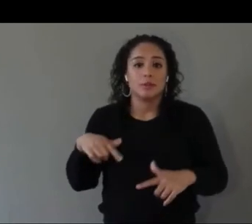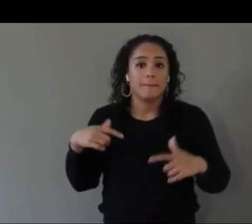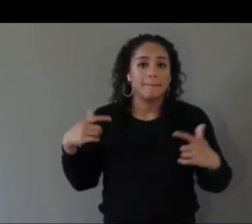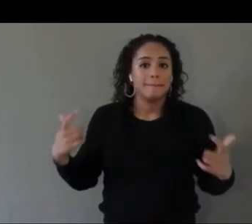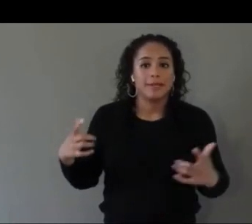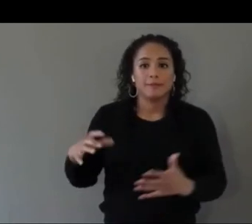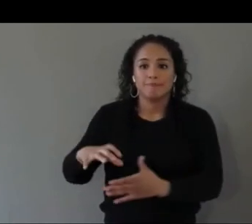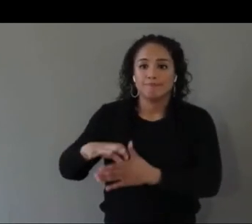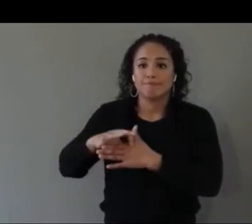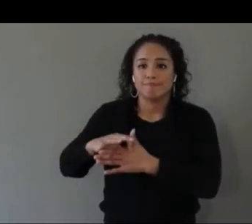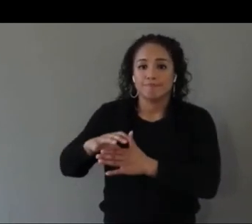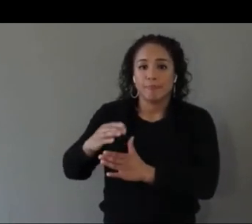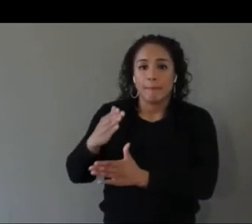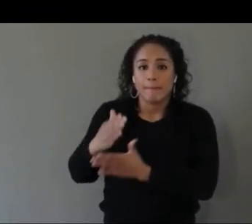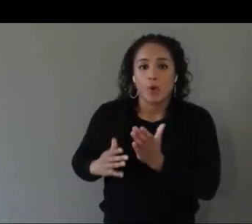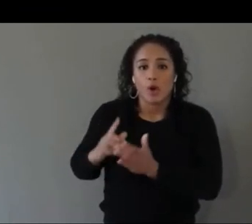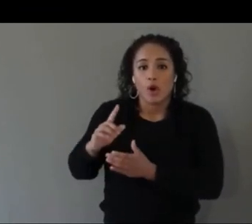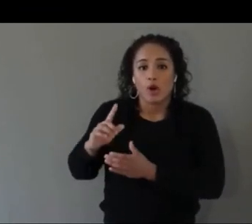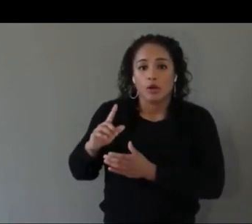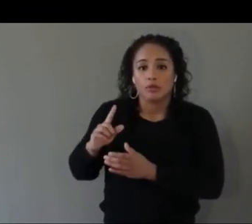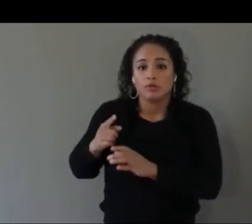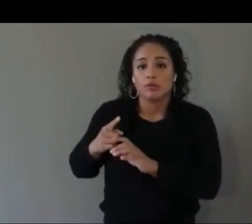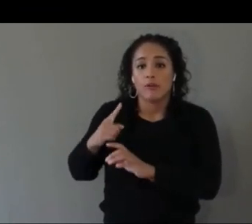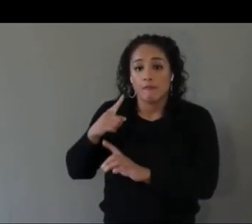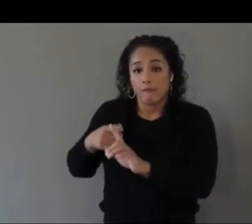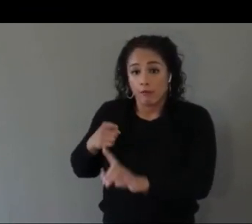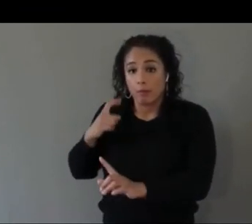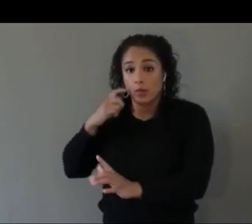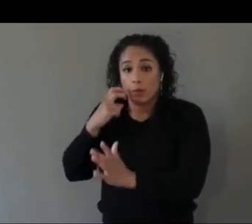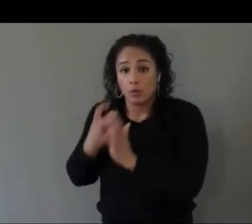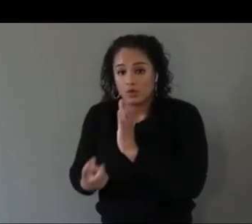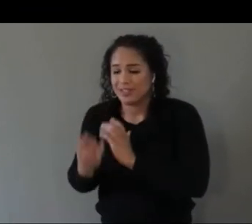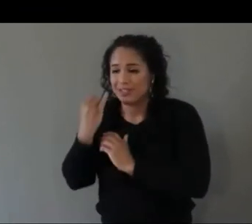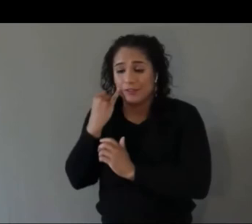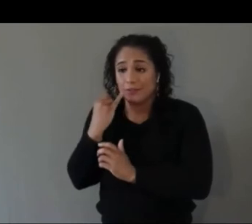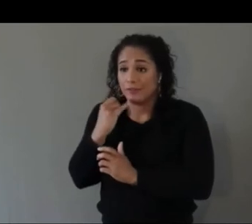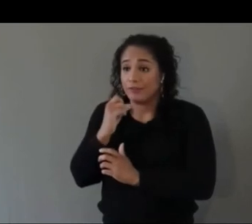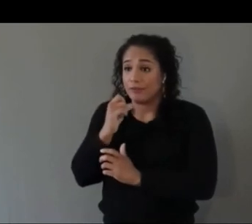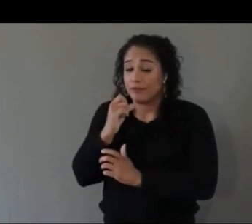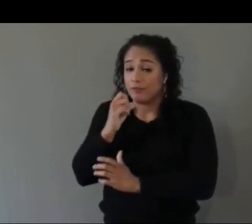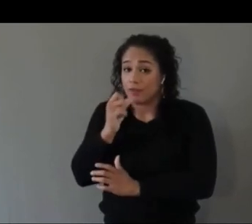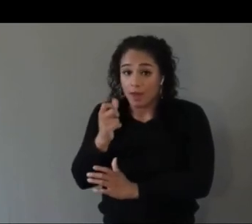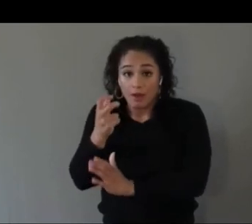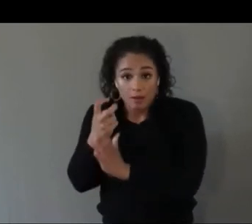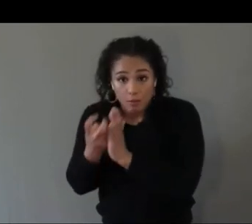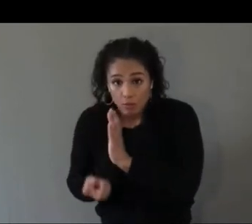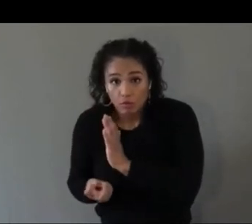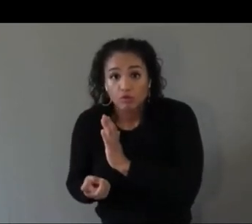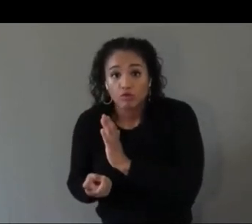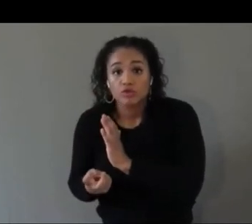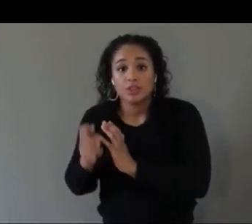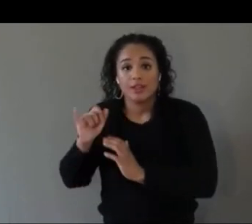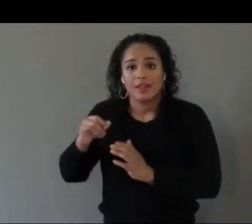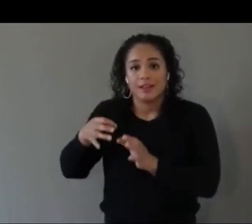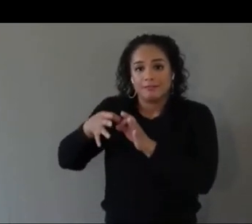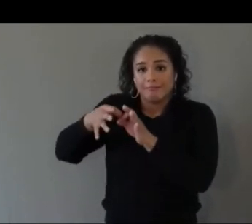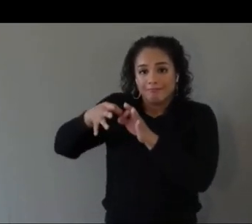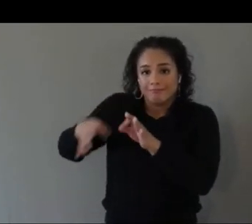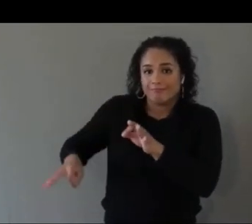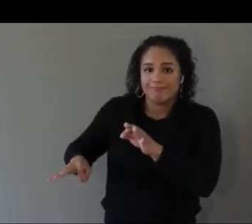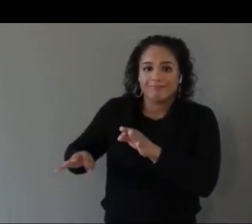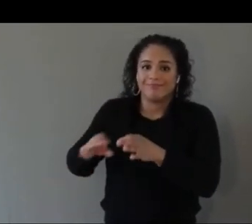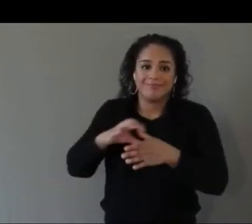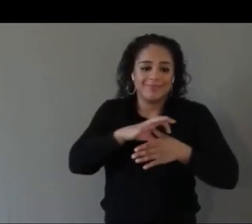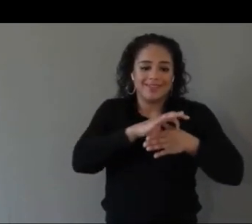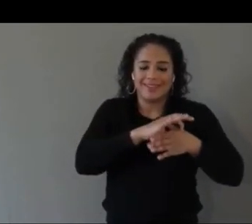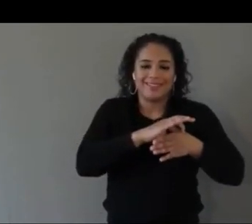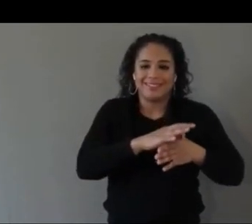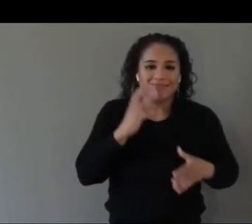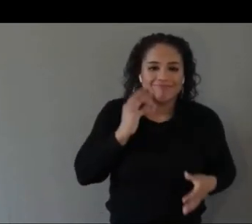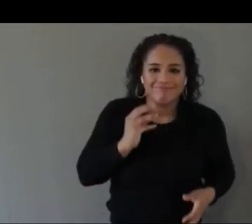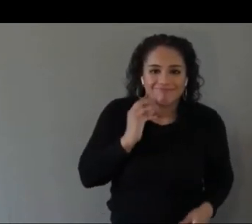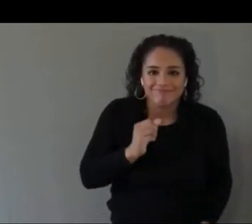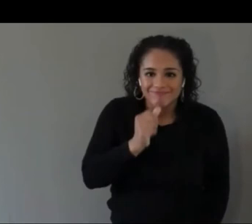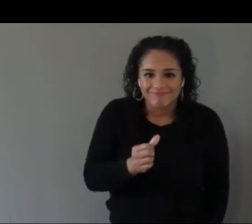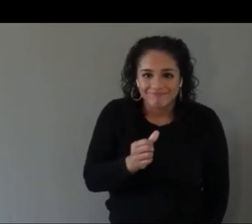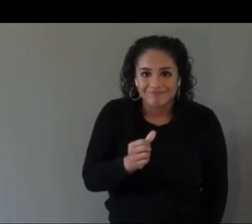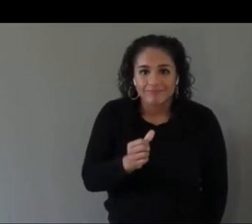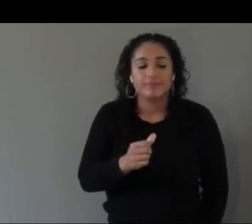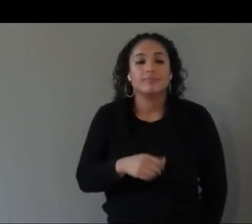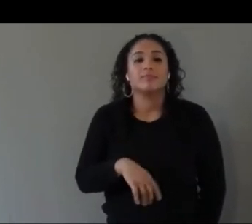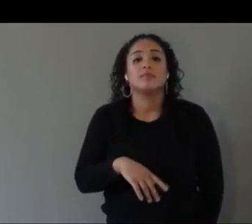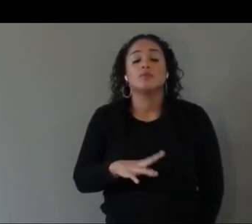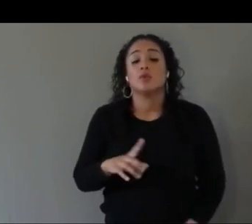There's the AbleGamers, a non-profit organization that came up with a bunch of really good game